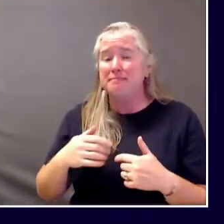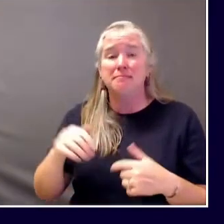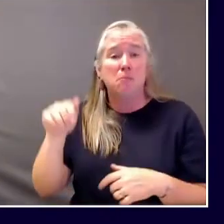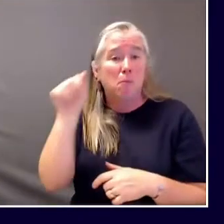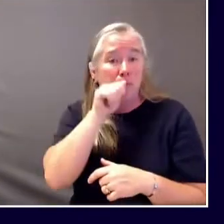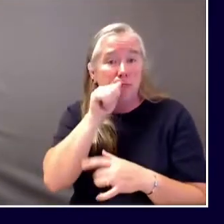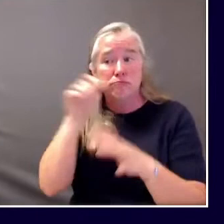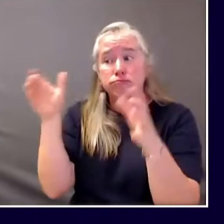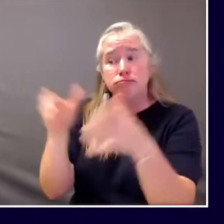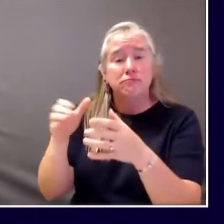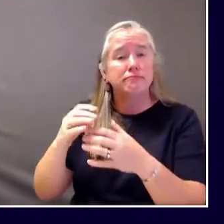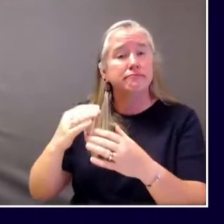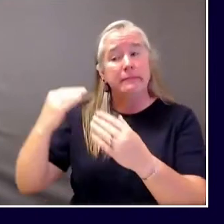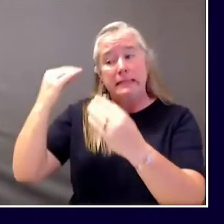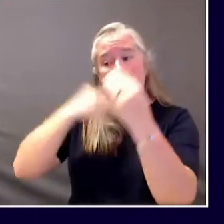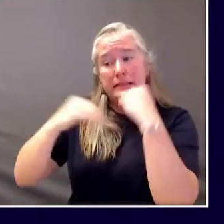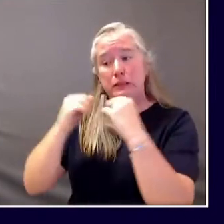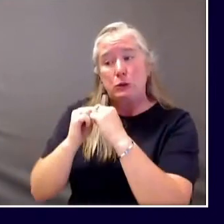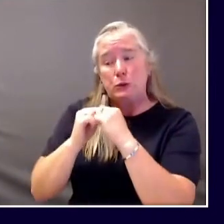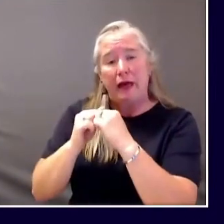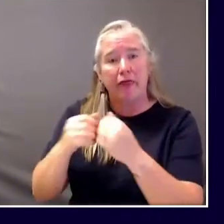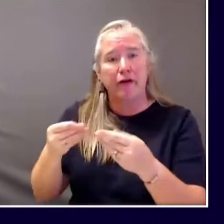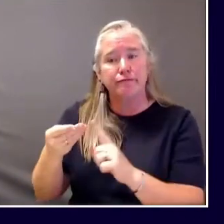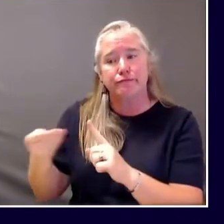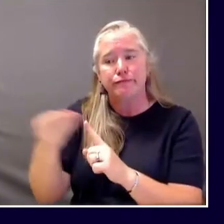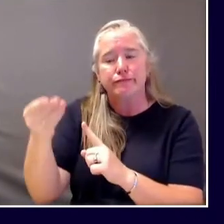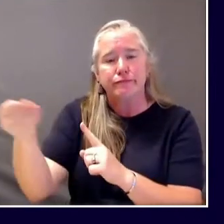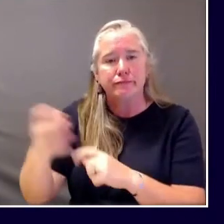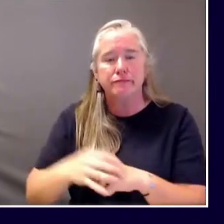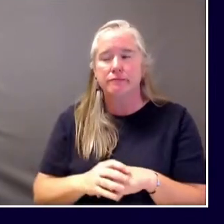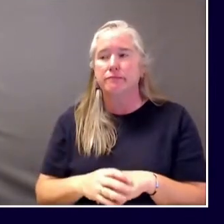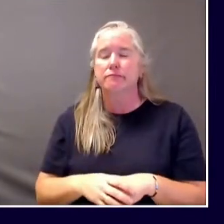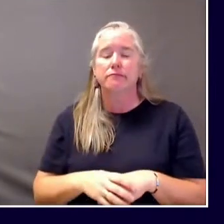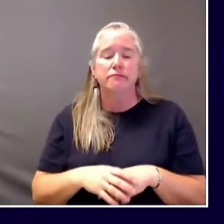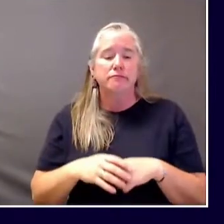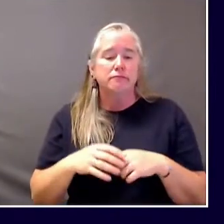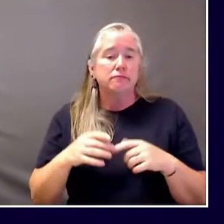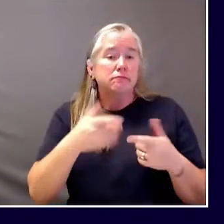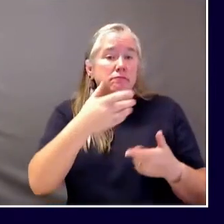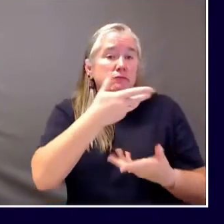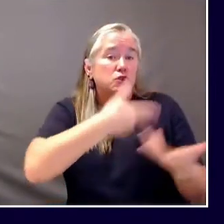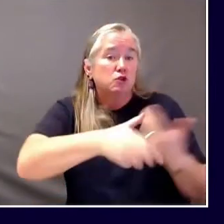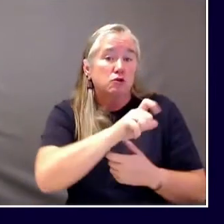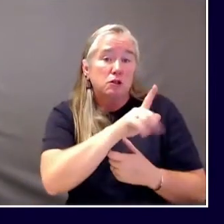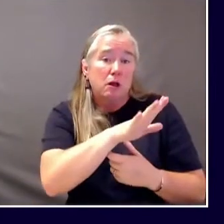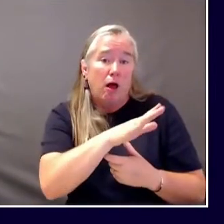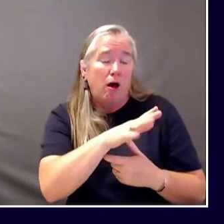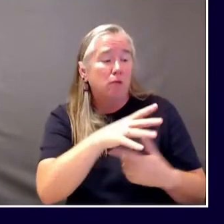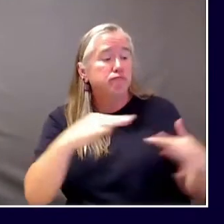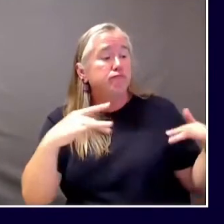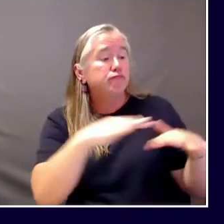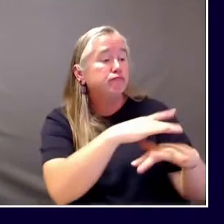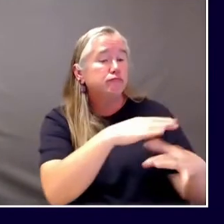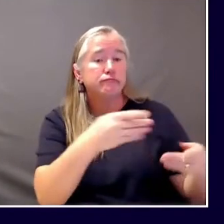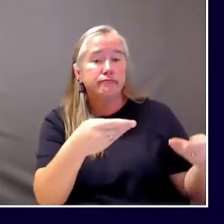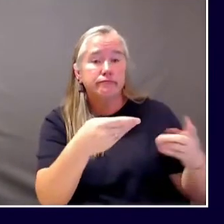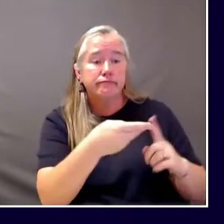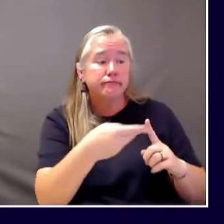like dinner parties with friends or relatives